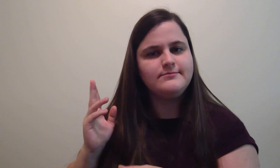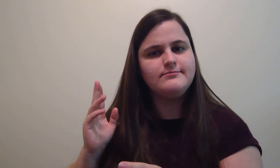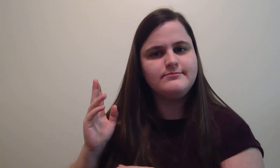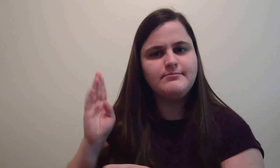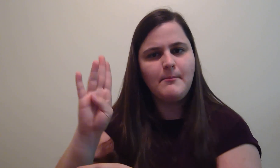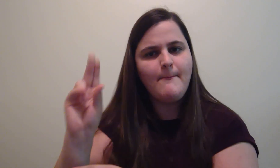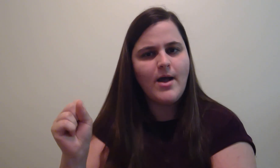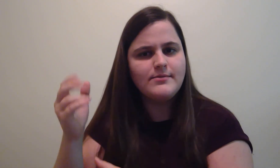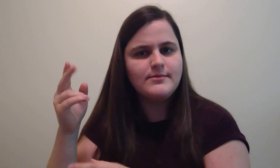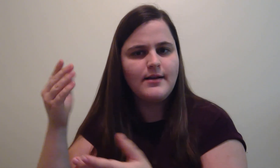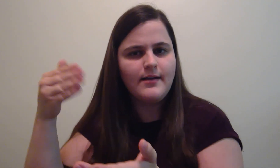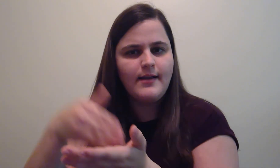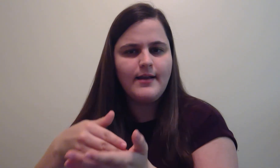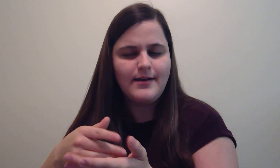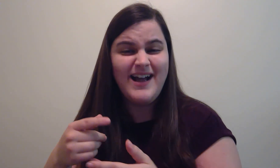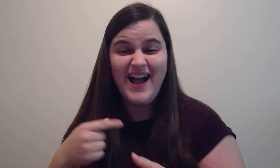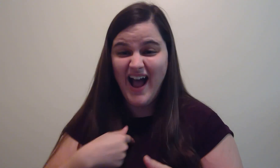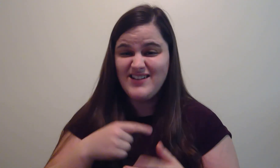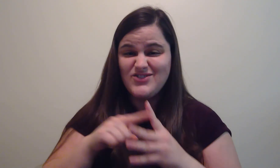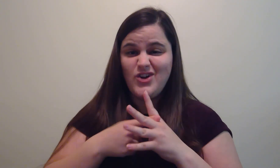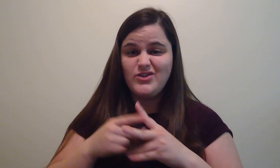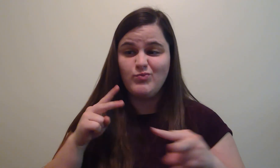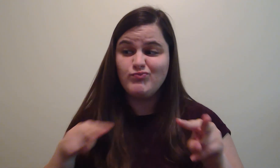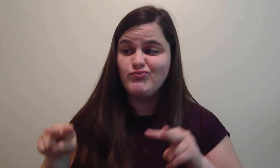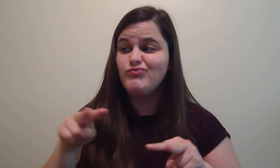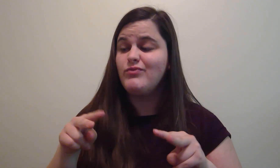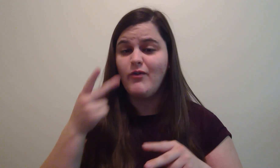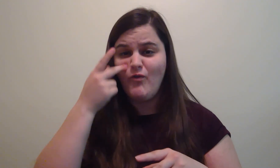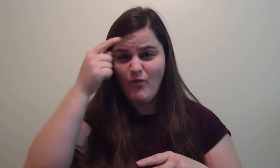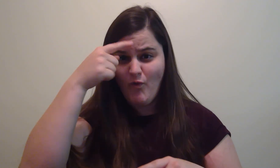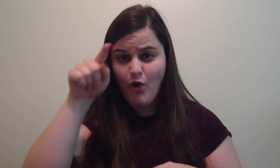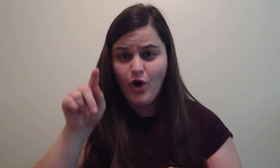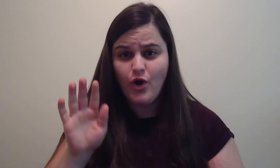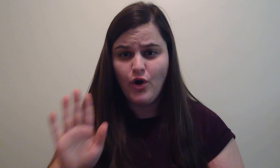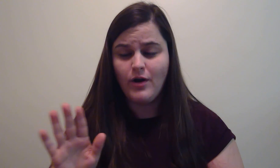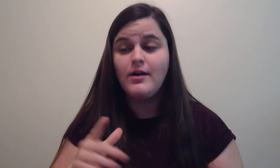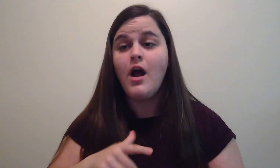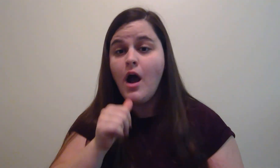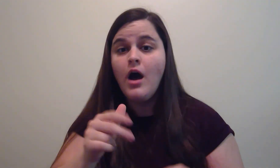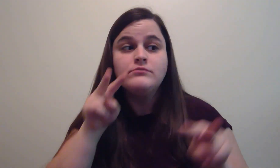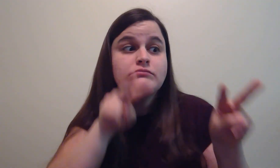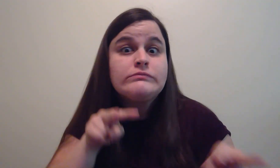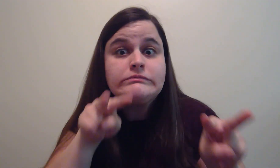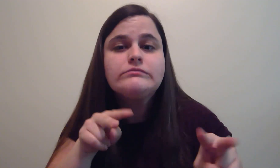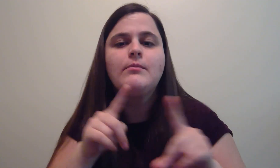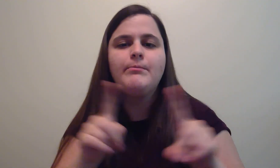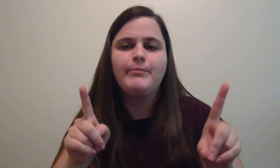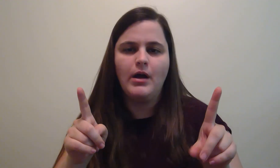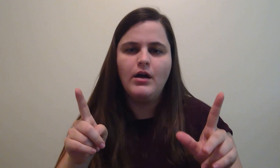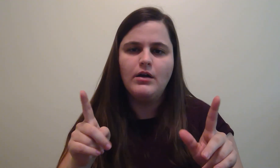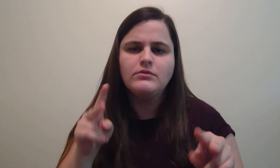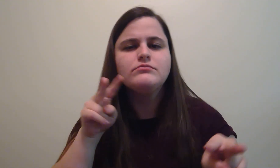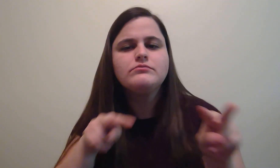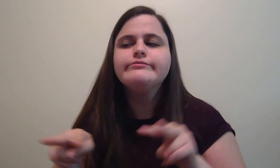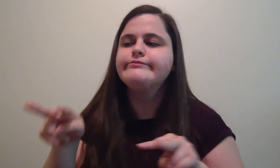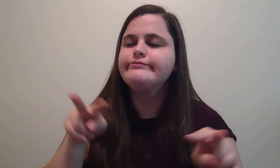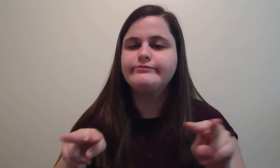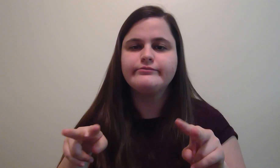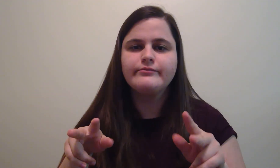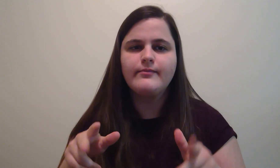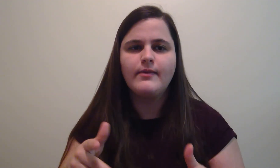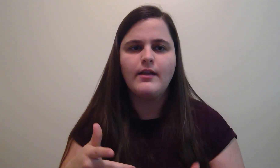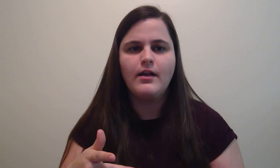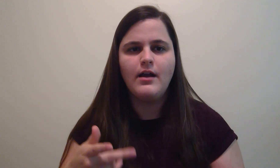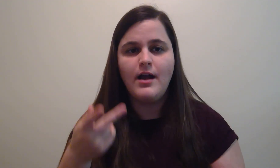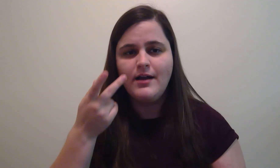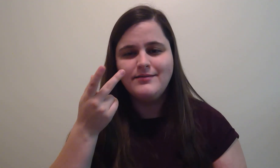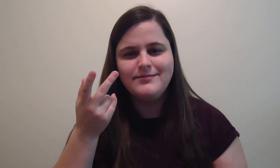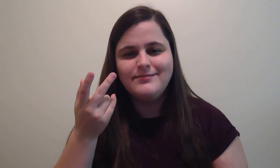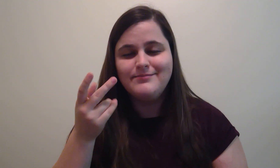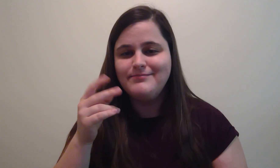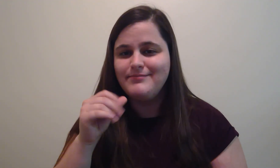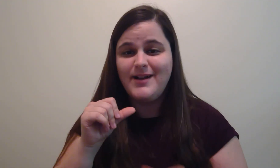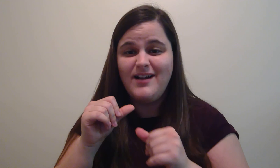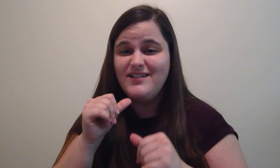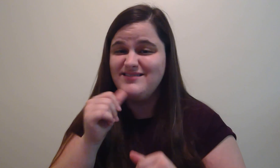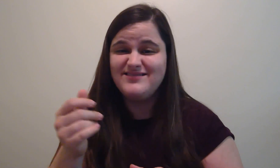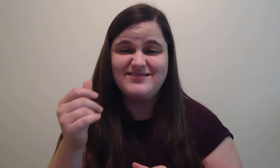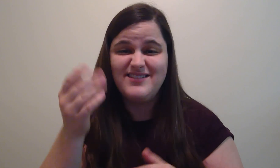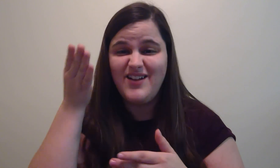she would start riding the bus again. I even caught myself looking for her. Not on the lookout, just looking.